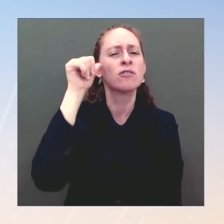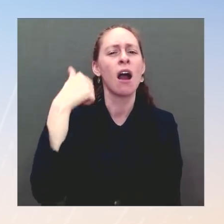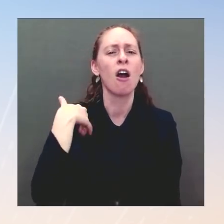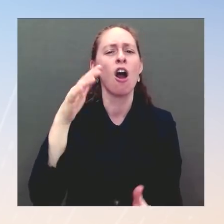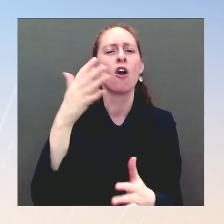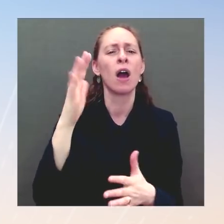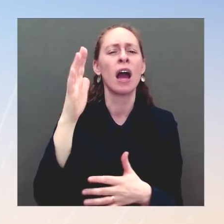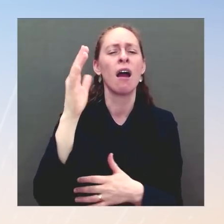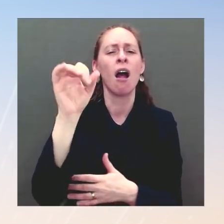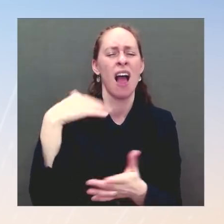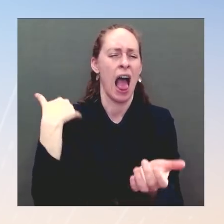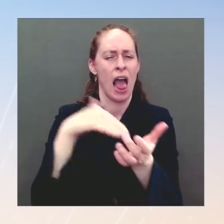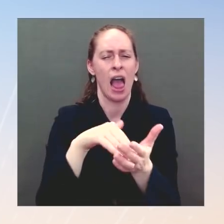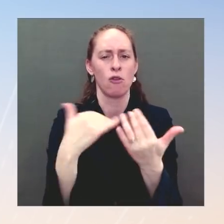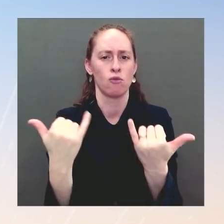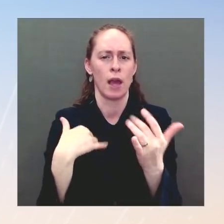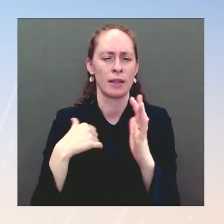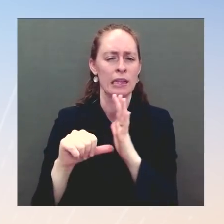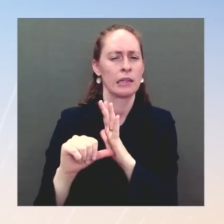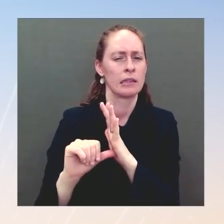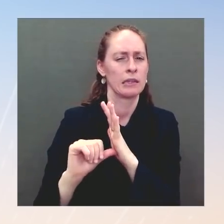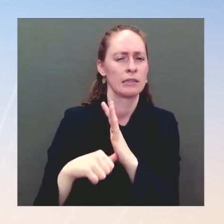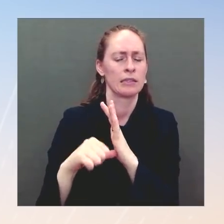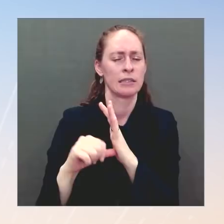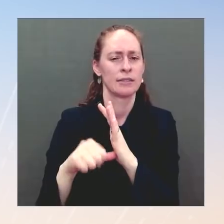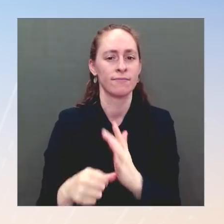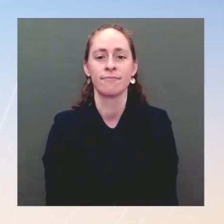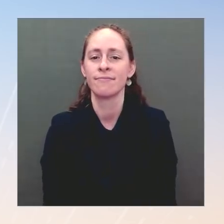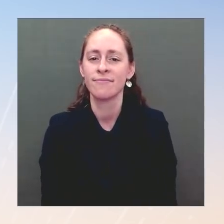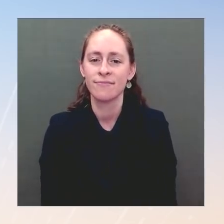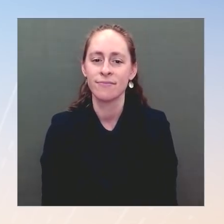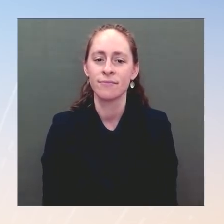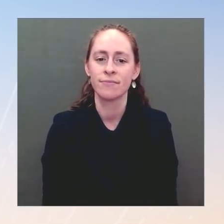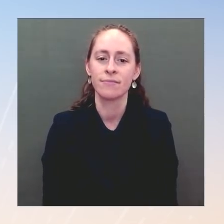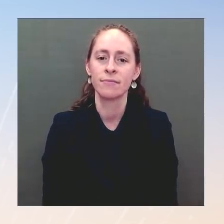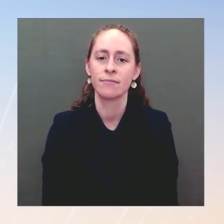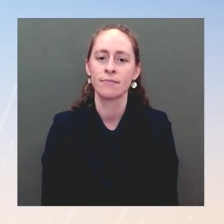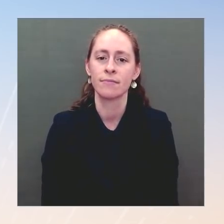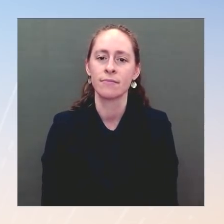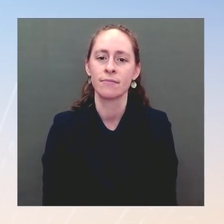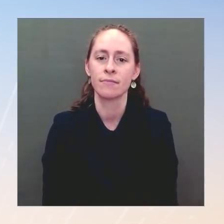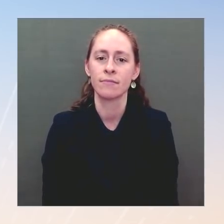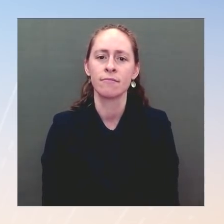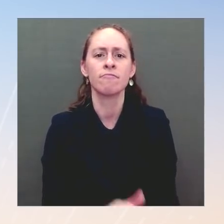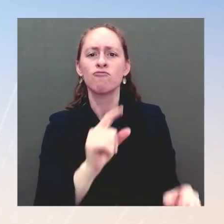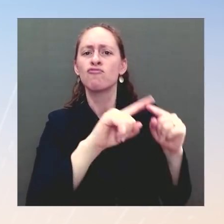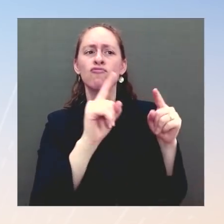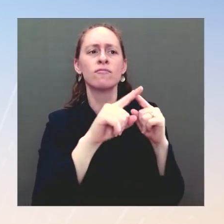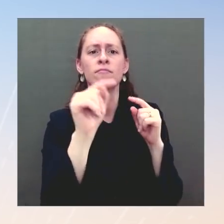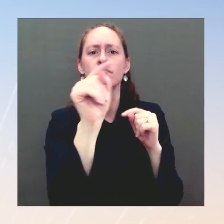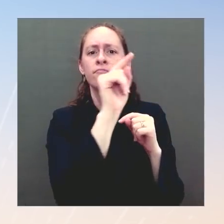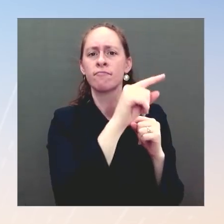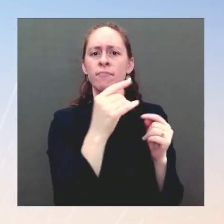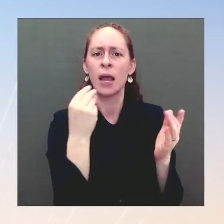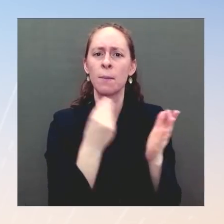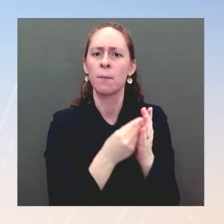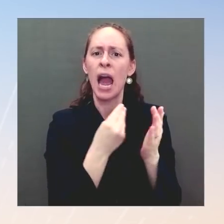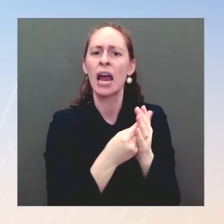And the authority that was announced yesterday means that we can expand this to other financial institutions in Russia.